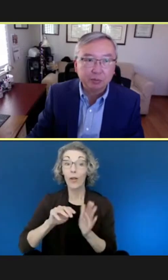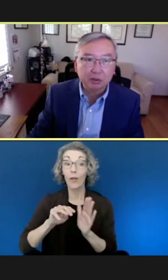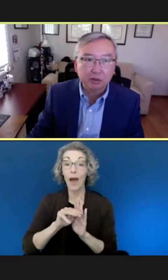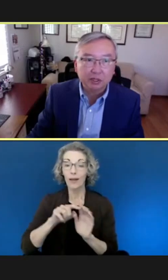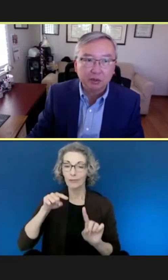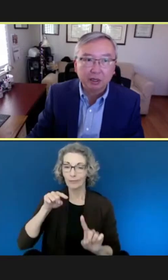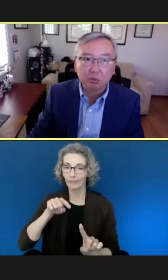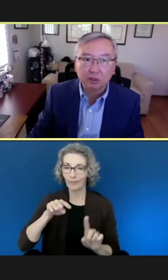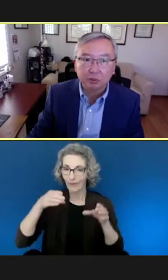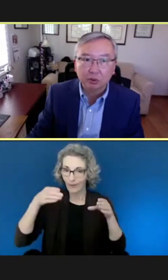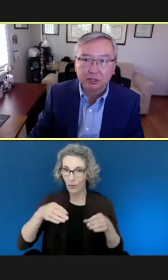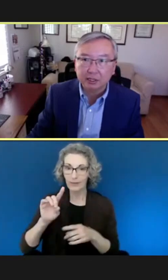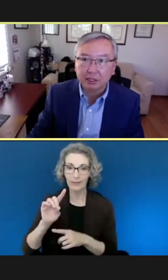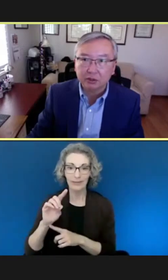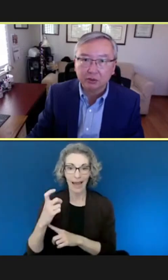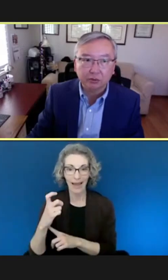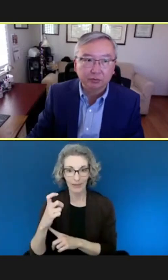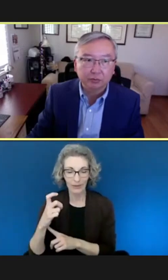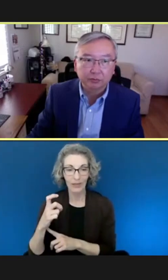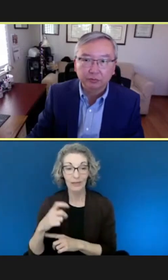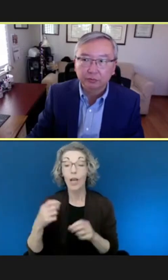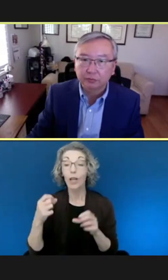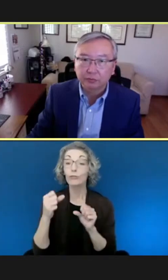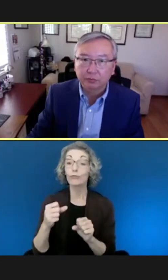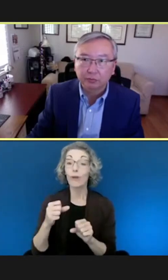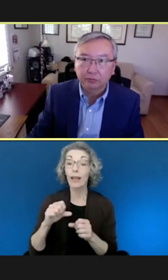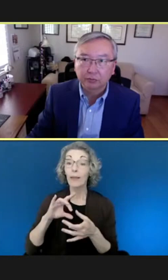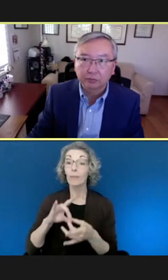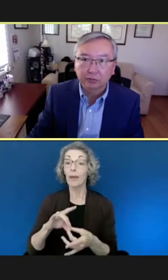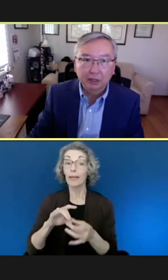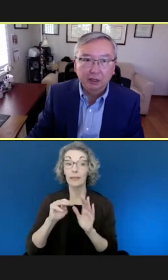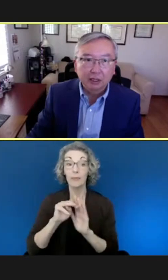the strength-based model is about what the person can do.